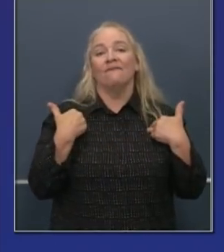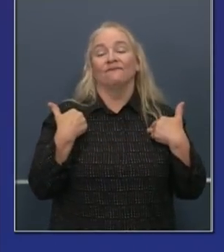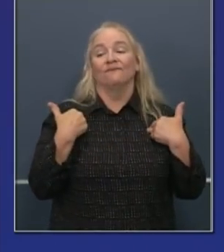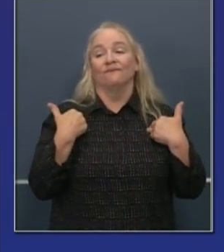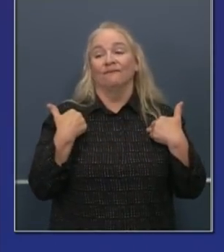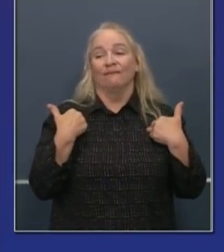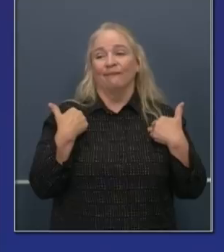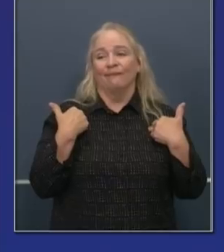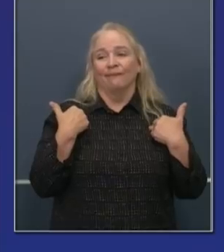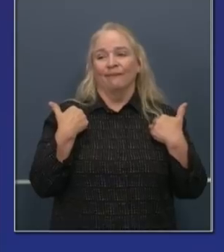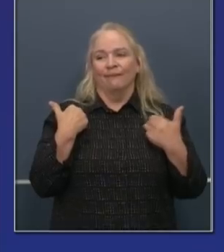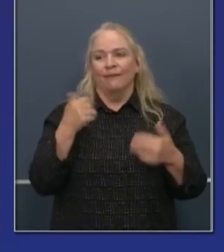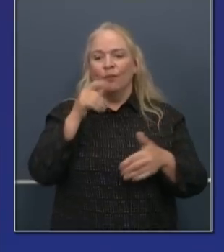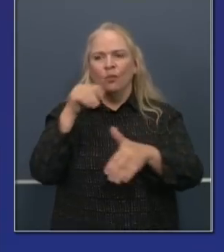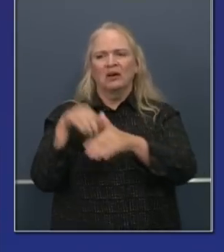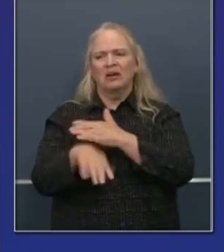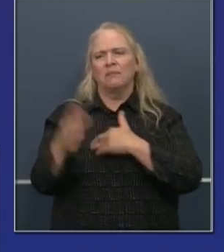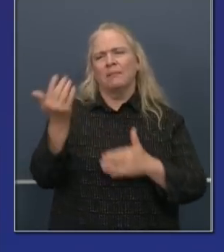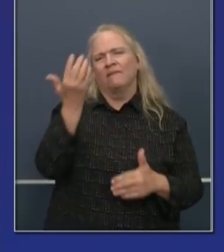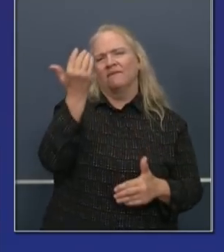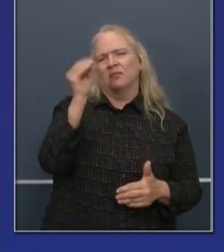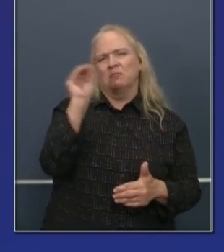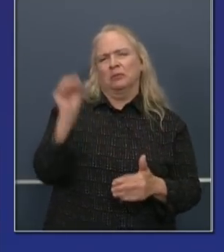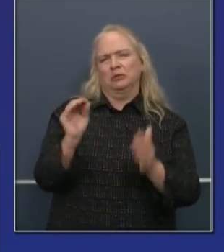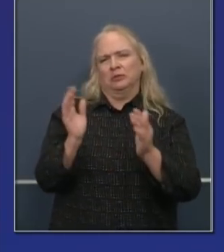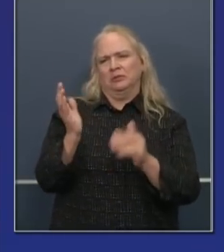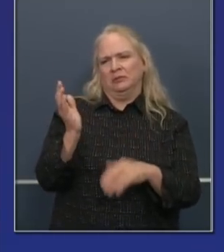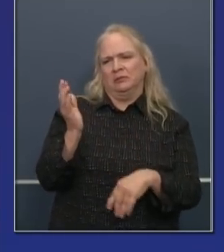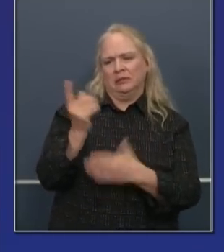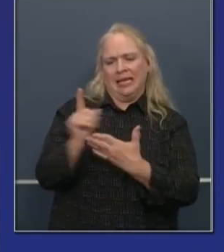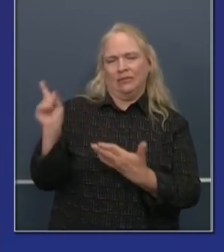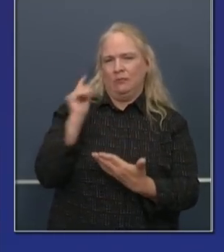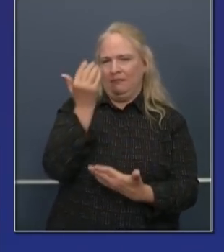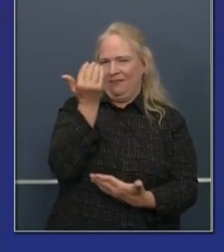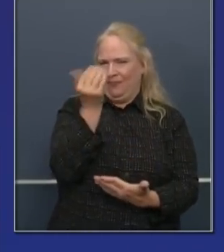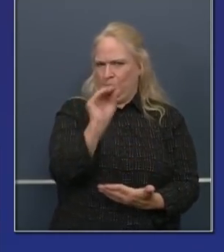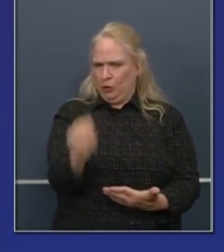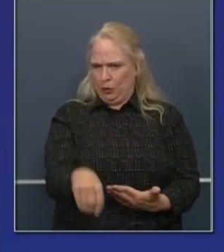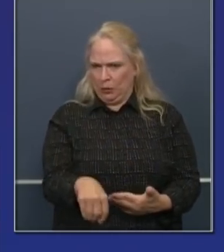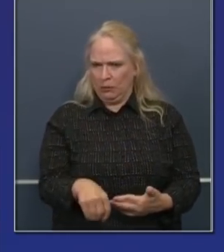SYSTEM FOR ICUS AND 16% TOTAL NUMBER OF ICU PATIENTS AND LAST